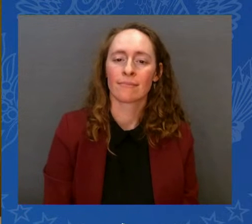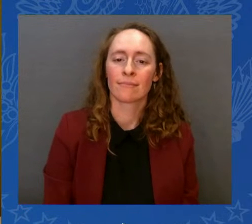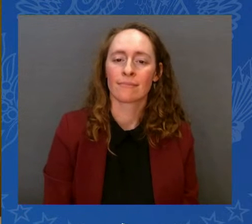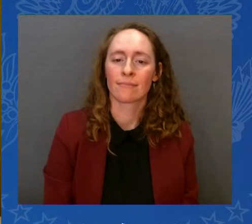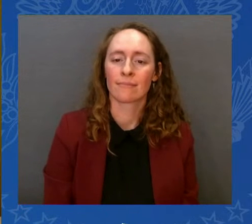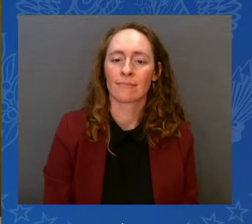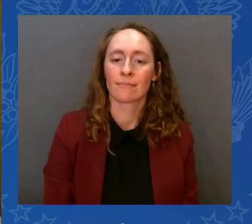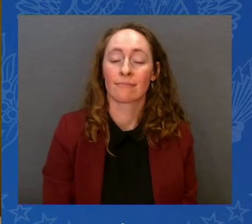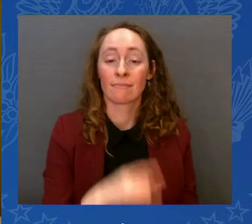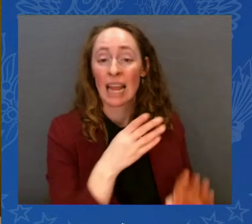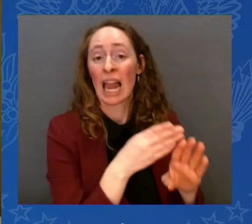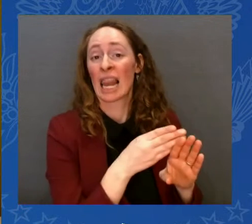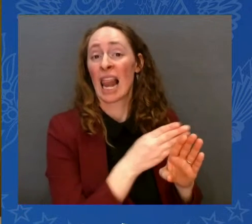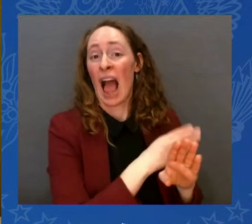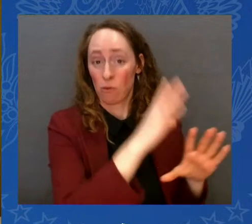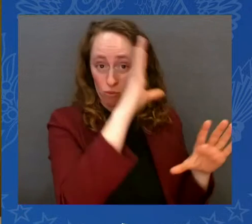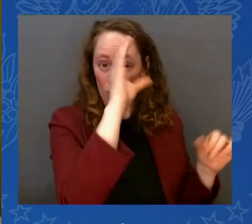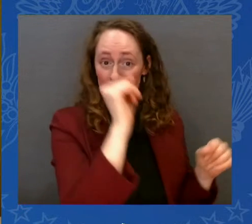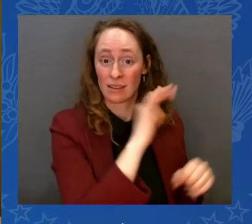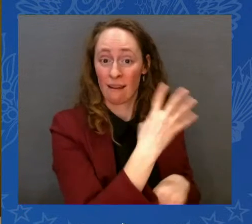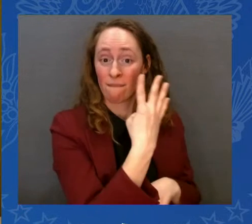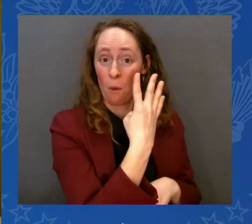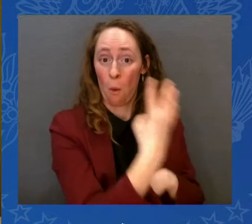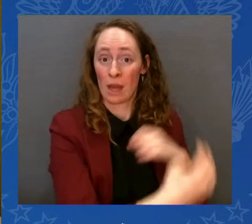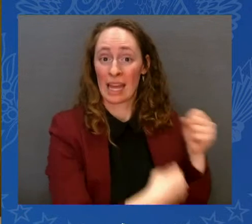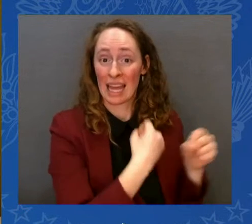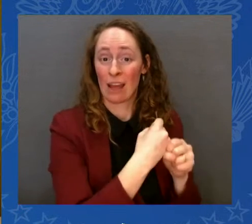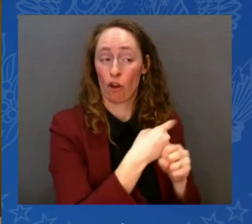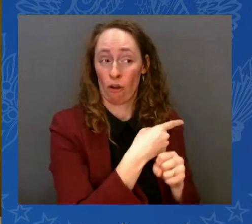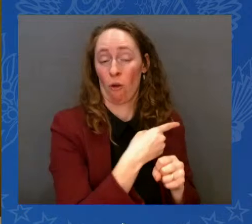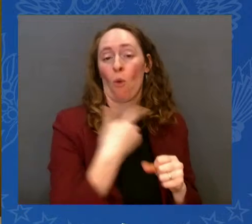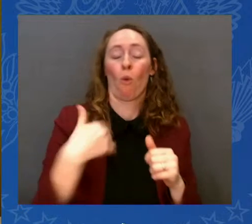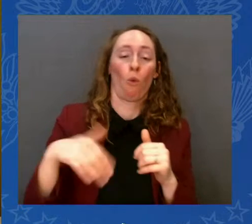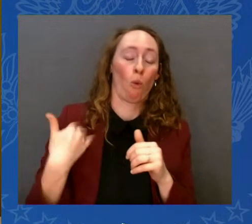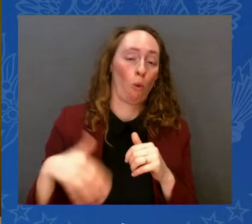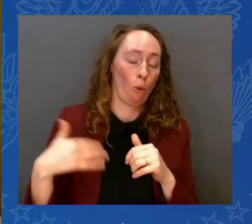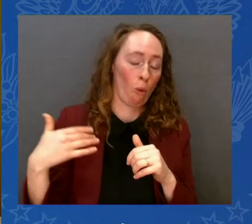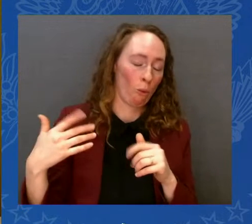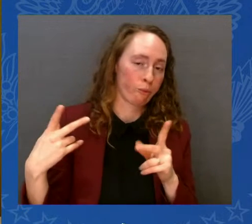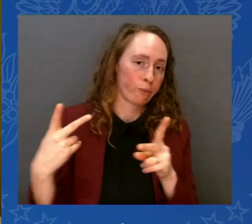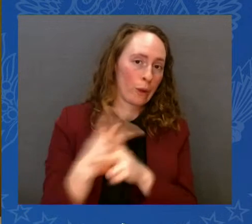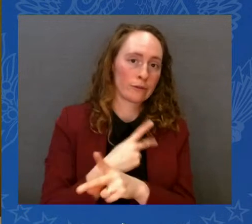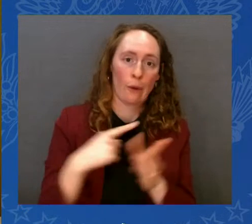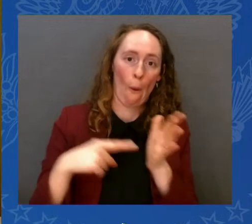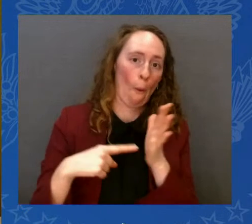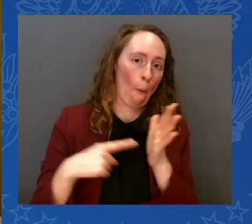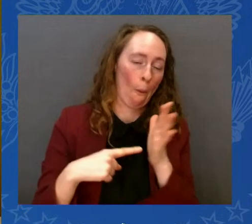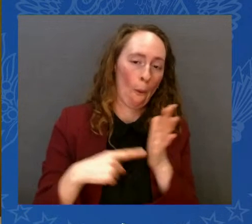I think that we're going to pay our bills. Look, we've gotten a historic amount of legislation passed.